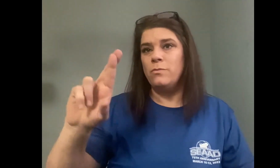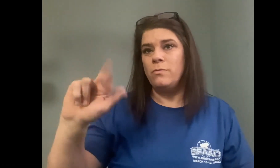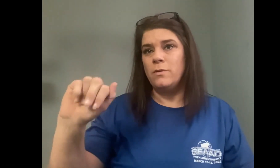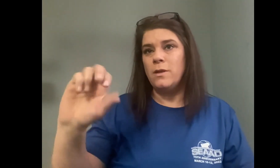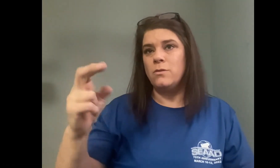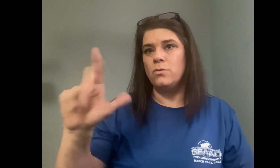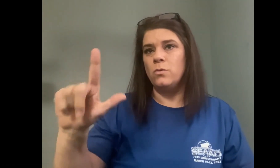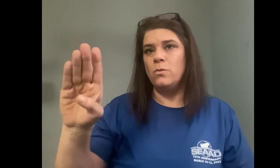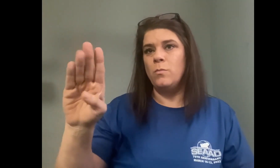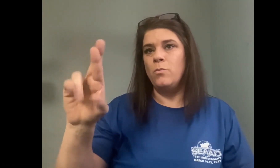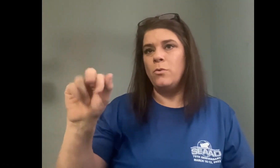My name is Rachel Bradford.